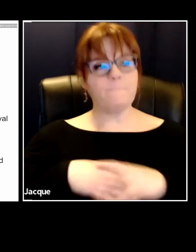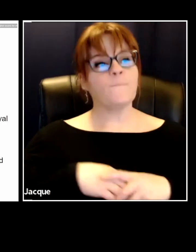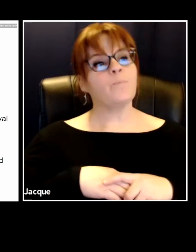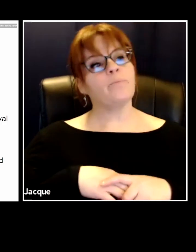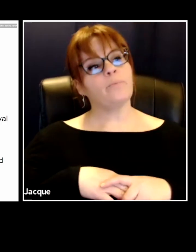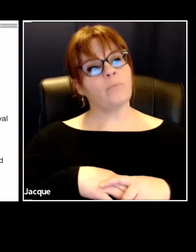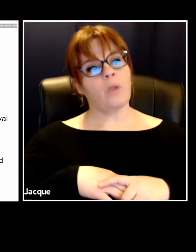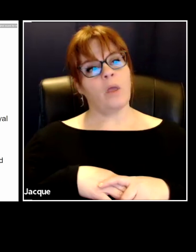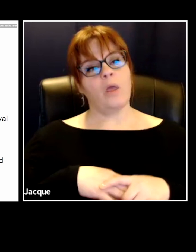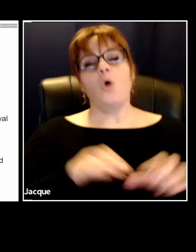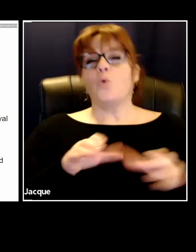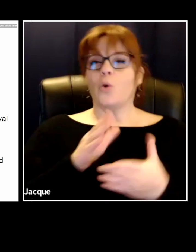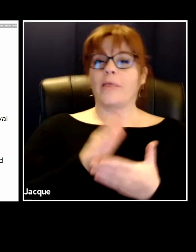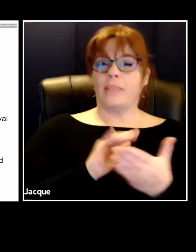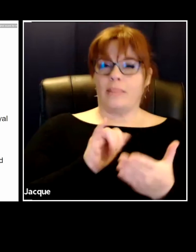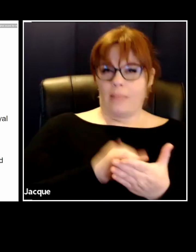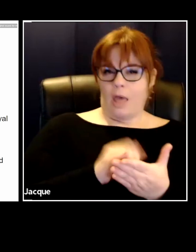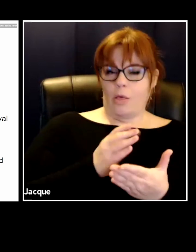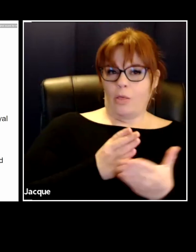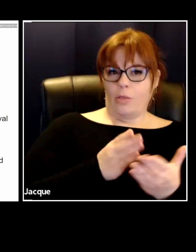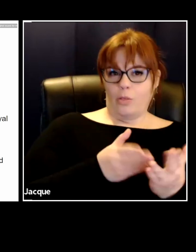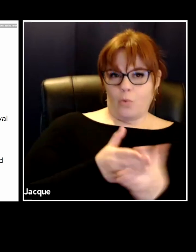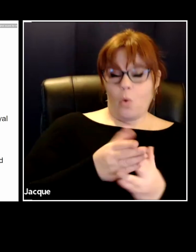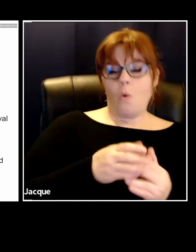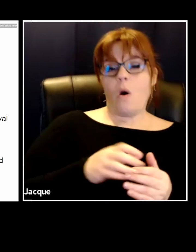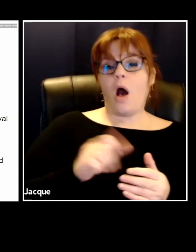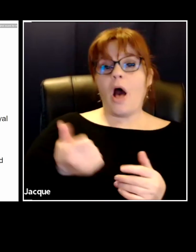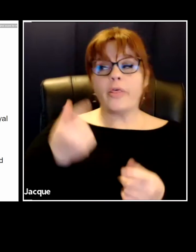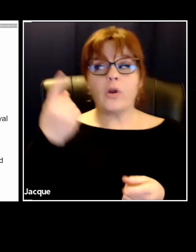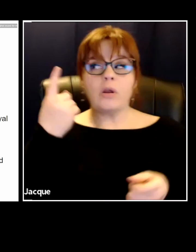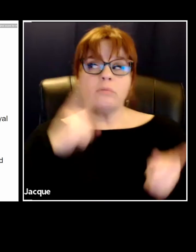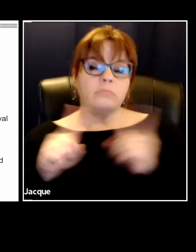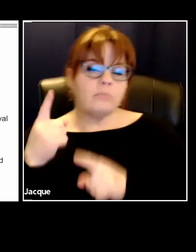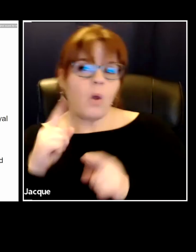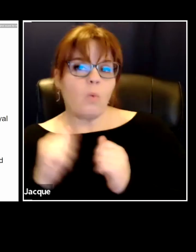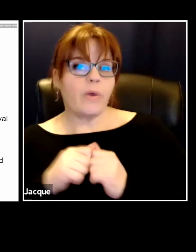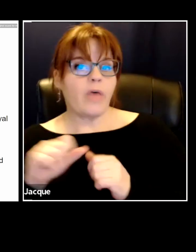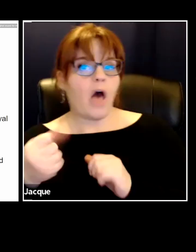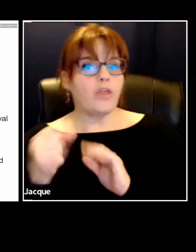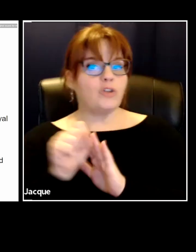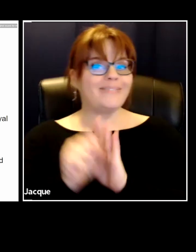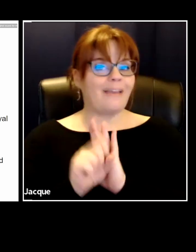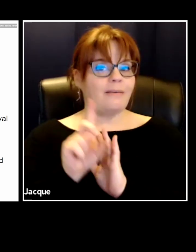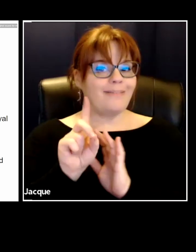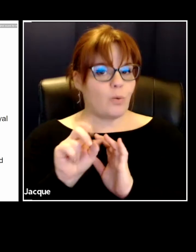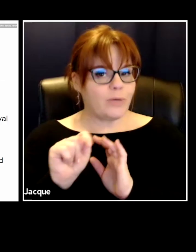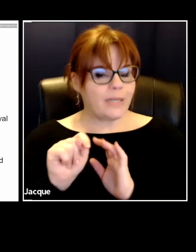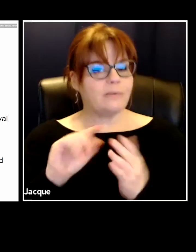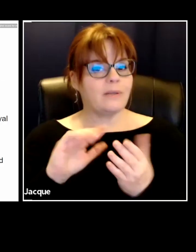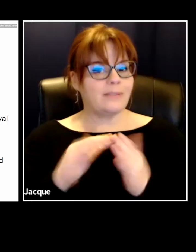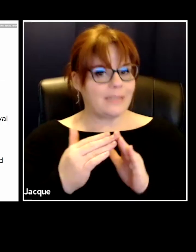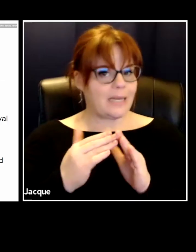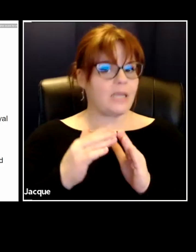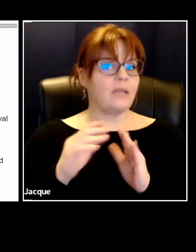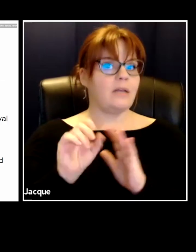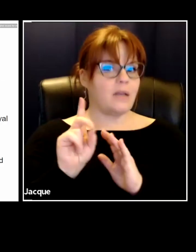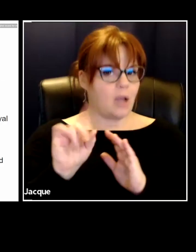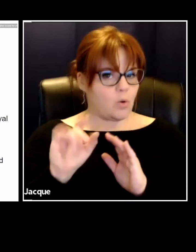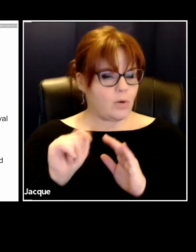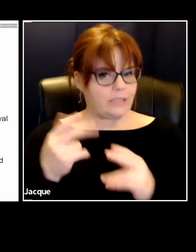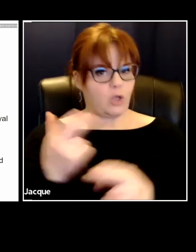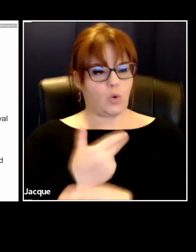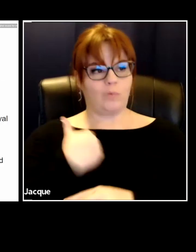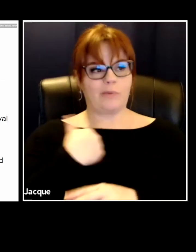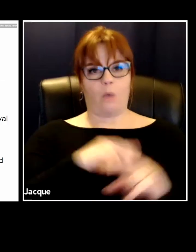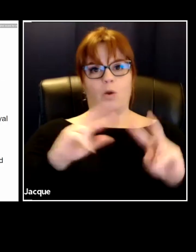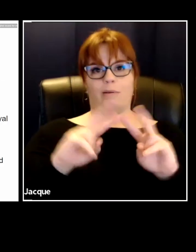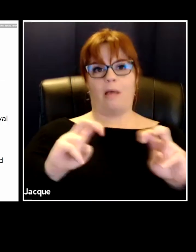um a range of other state DOTs, city DOTS, transit agencies that use our analysis platform. Um there